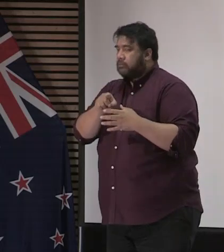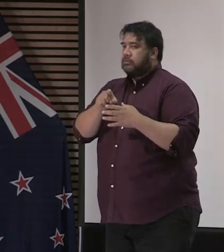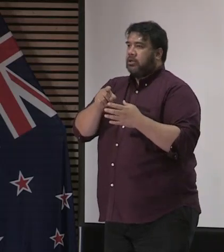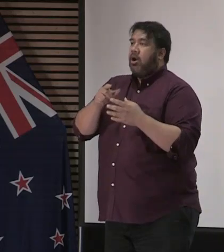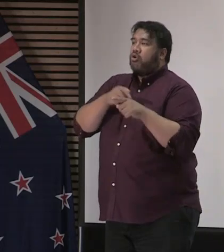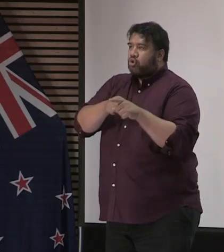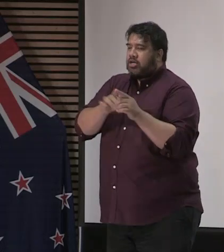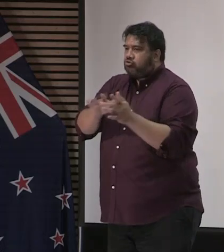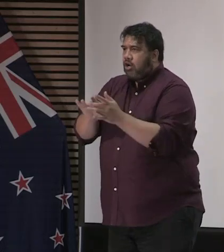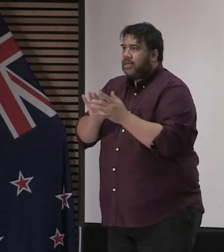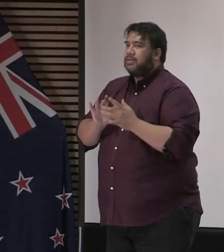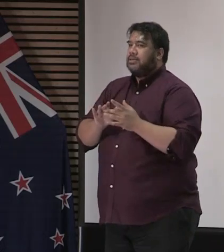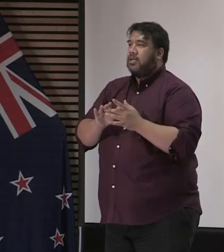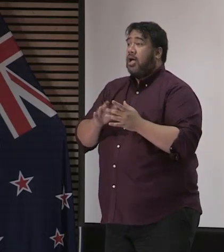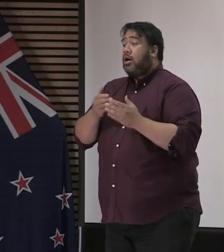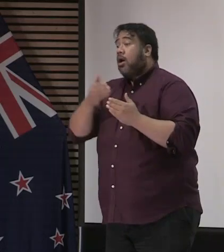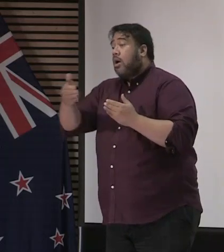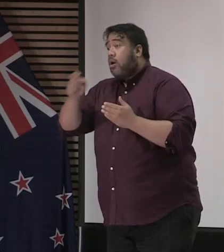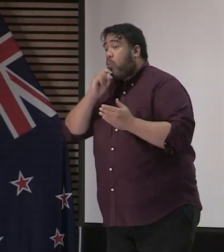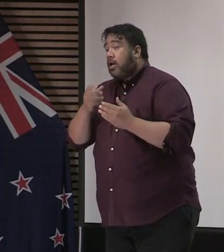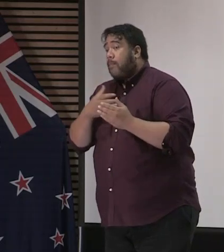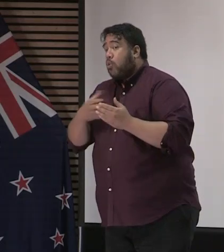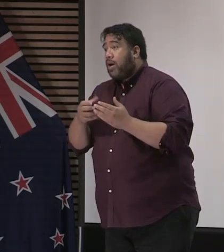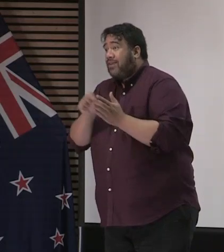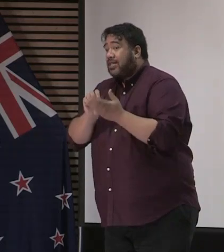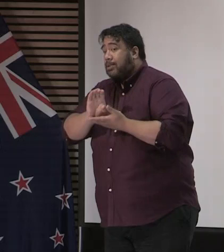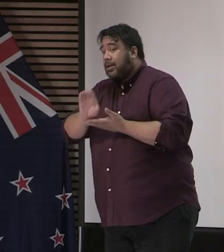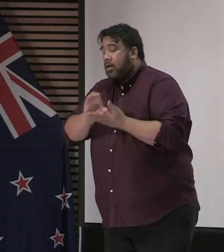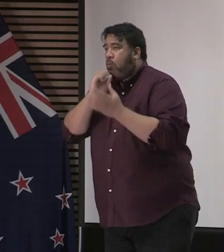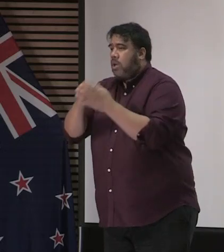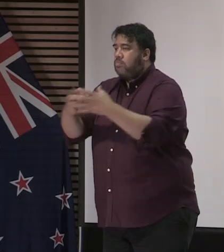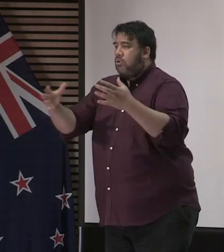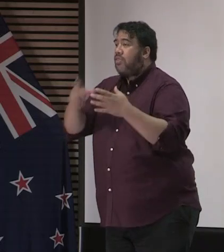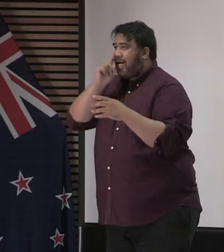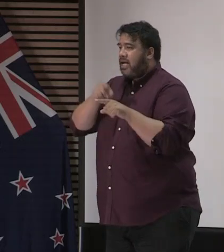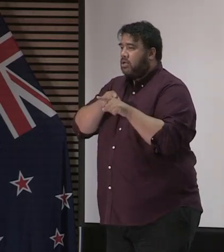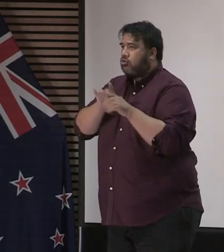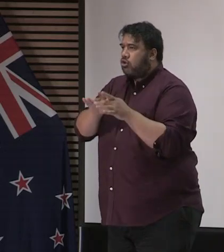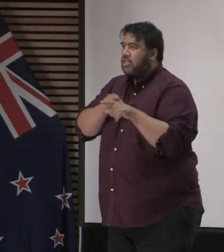they felt they could contact trace. That's up to 185 with the investments that's happened and with the further